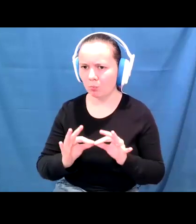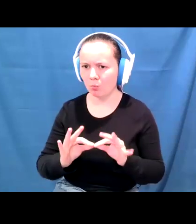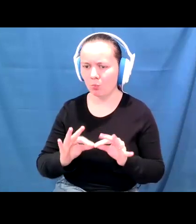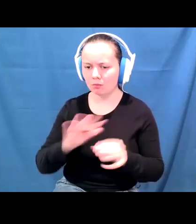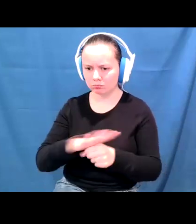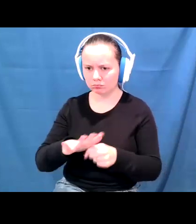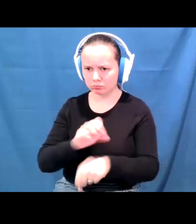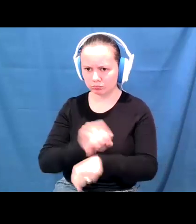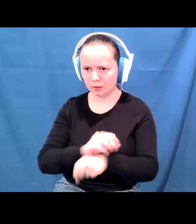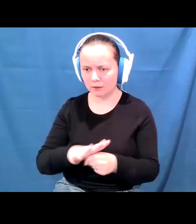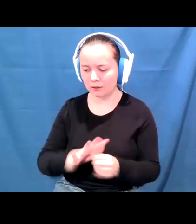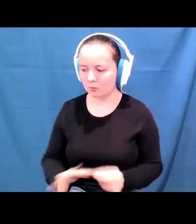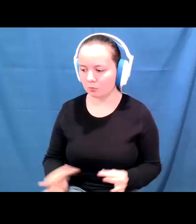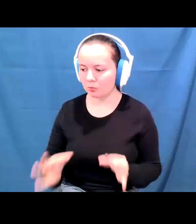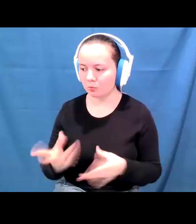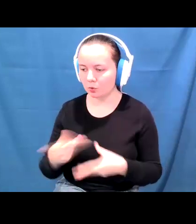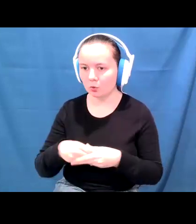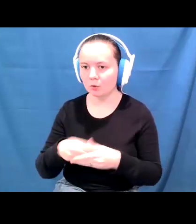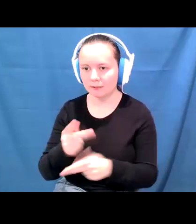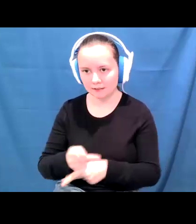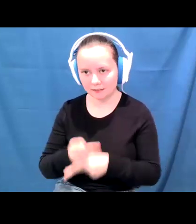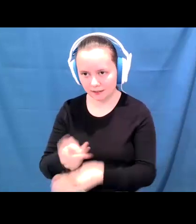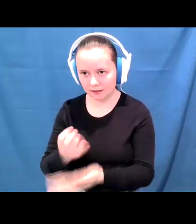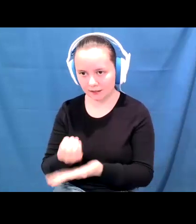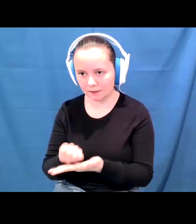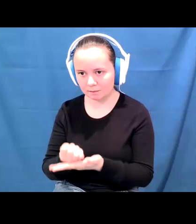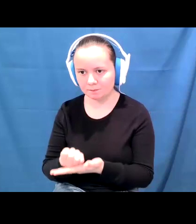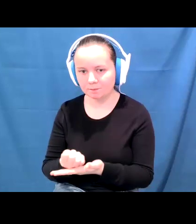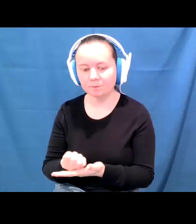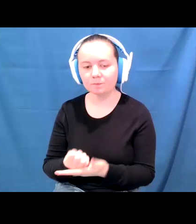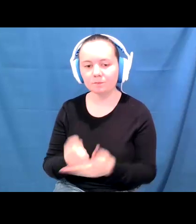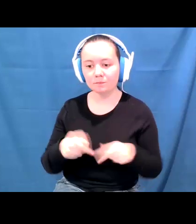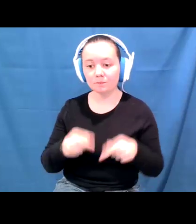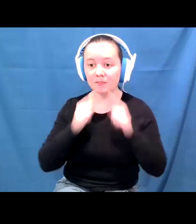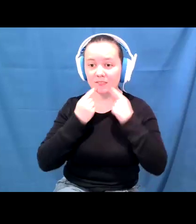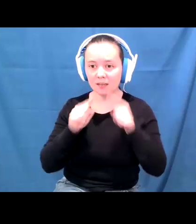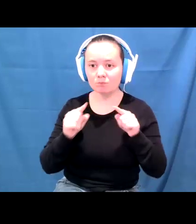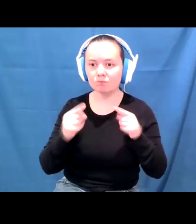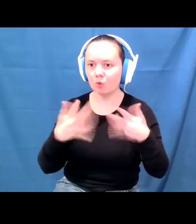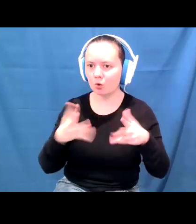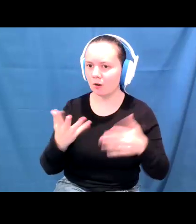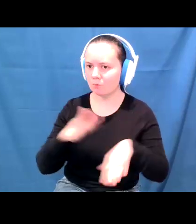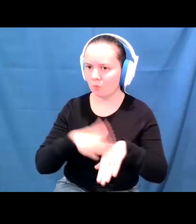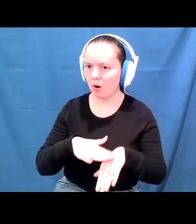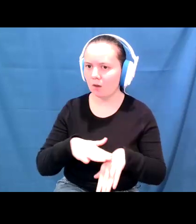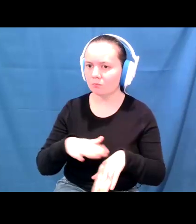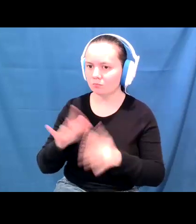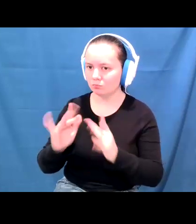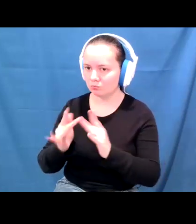The Apprenticeship Building America funding opportunity announcement is on grants.gov already, and applications are due April 15.